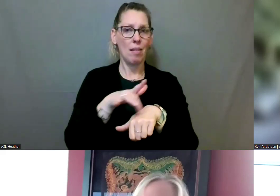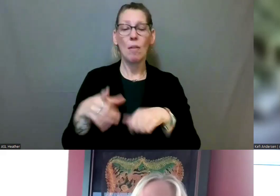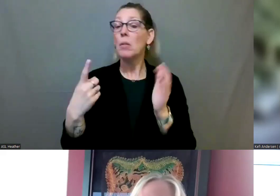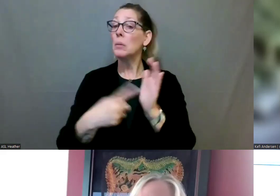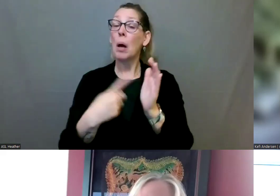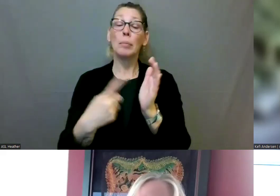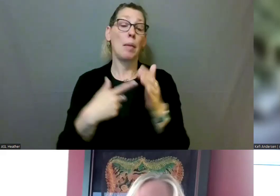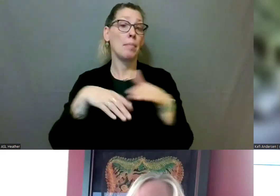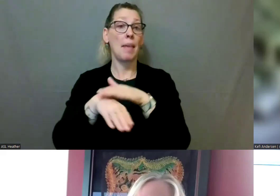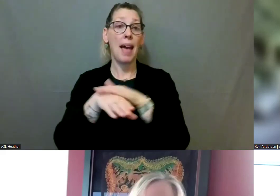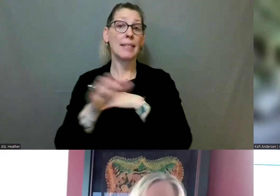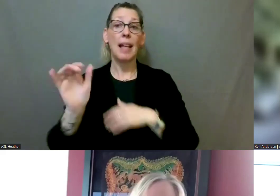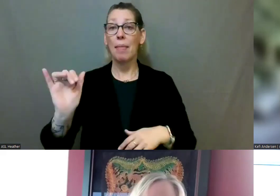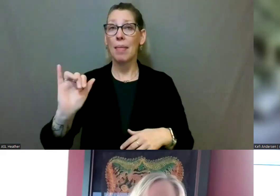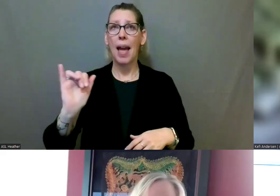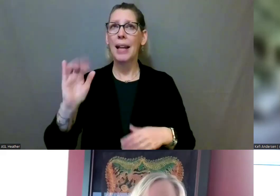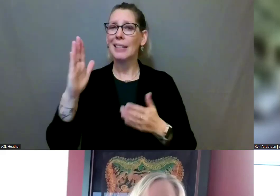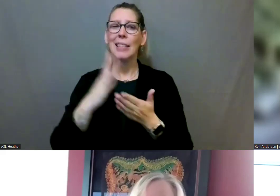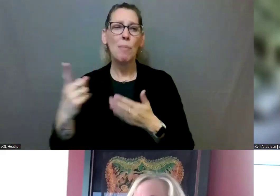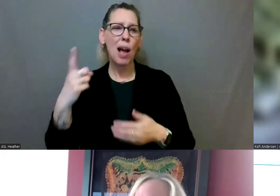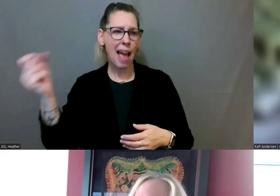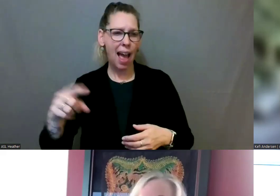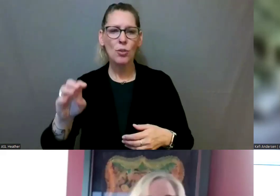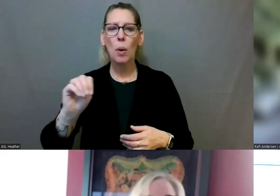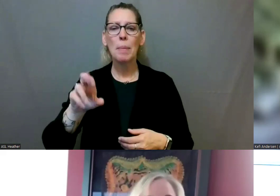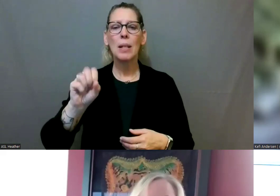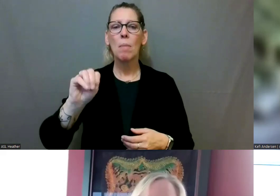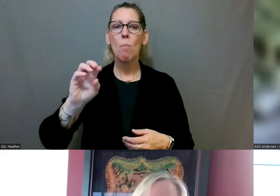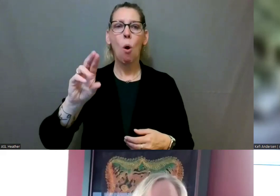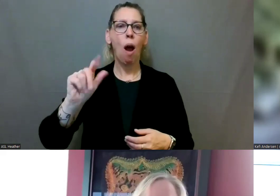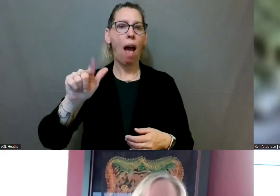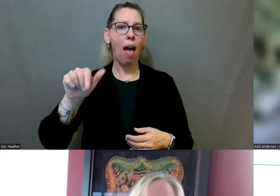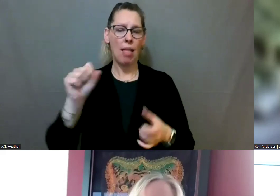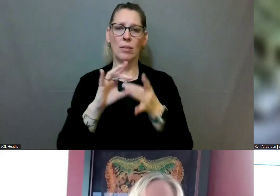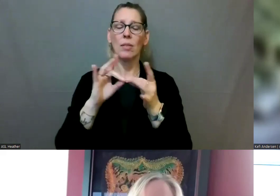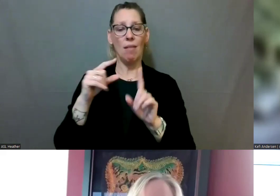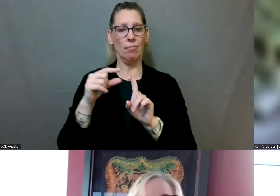like the questioner asked or Miss Morales pointed to around vocabulary and language,